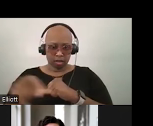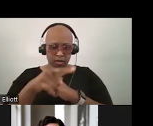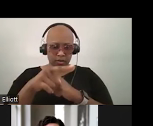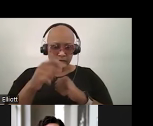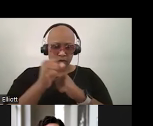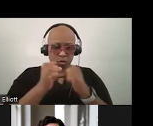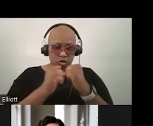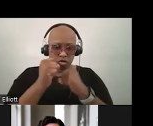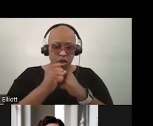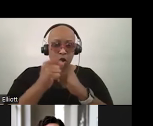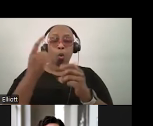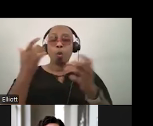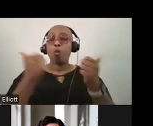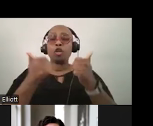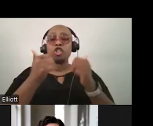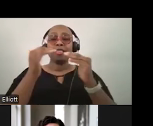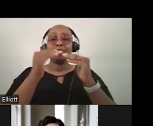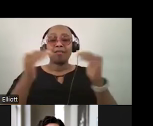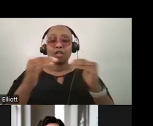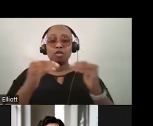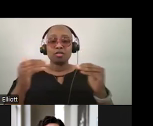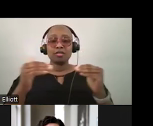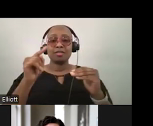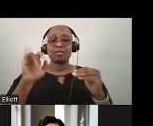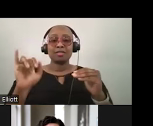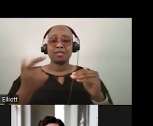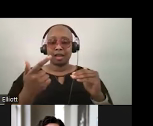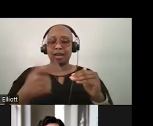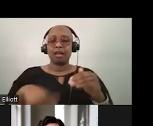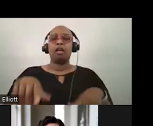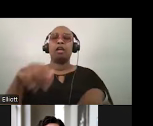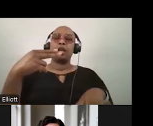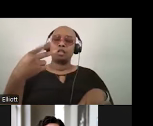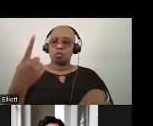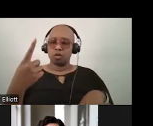want. So, it would show me all of those different tag levels like H1, H2, H3, and I can decide what